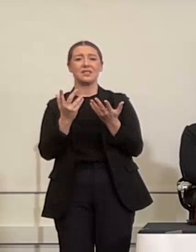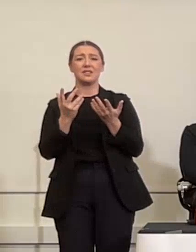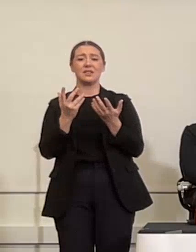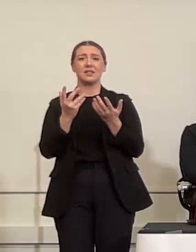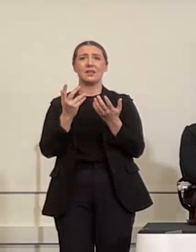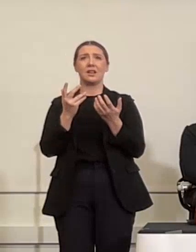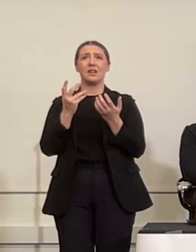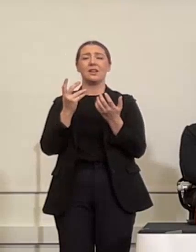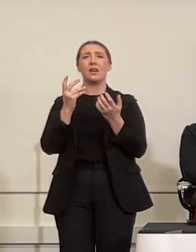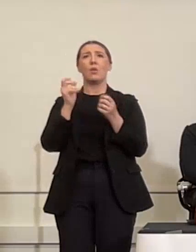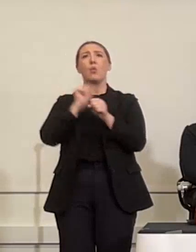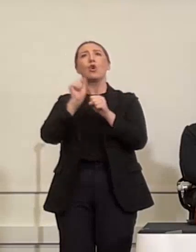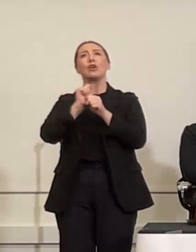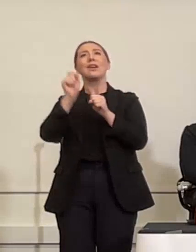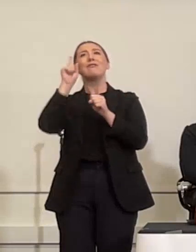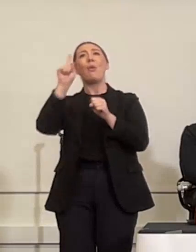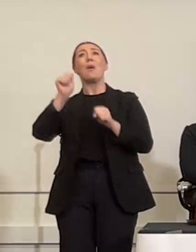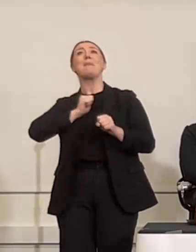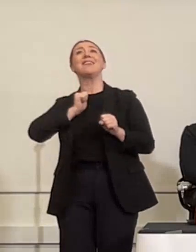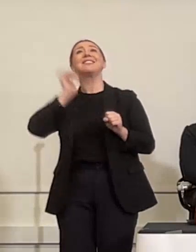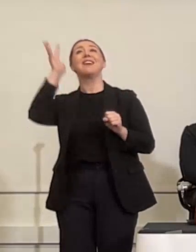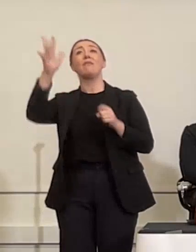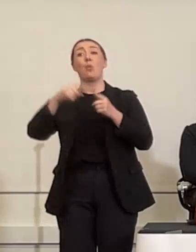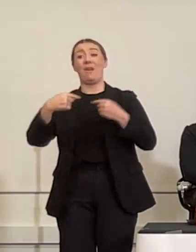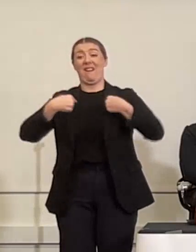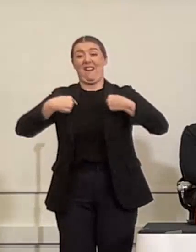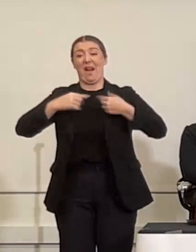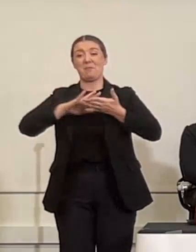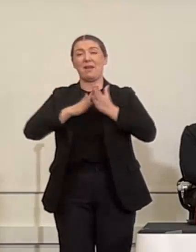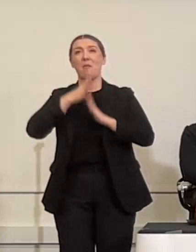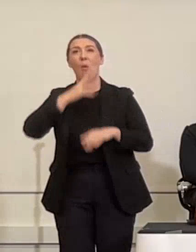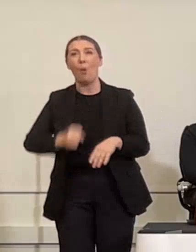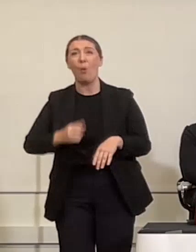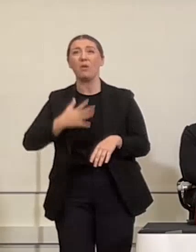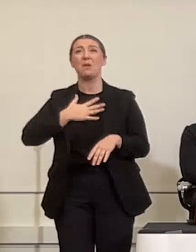future self when you're old and start your memory starts to fail